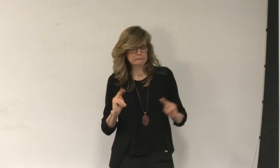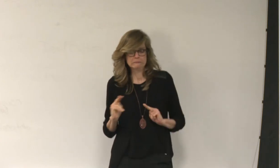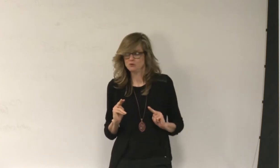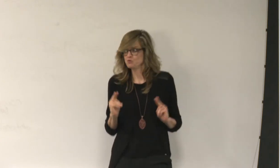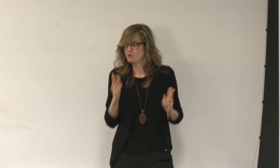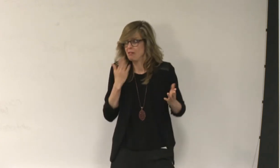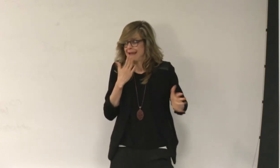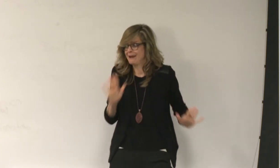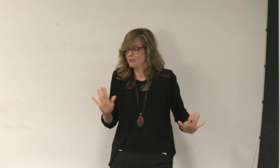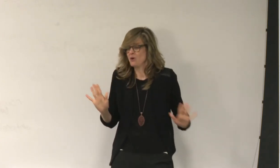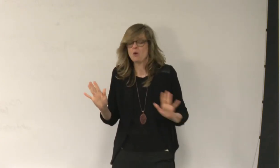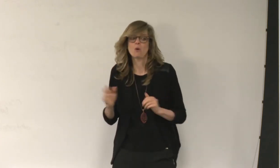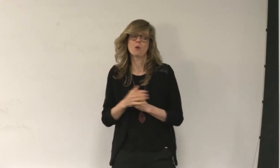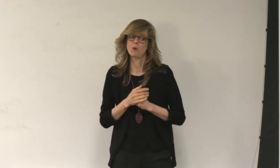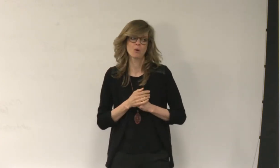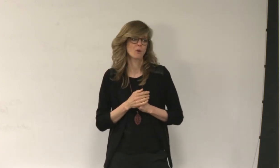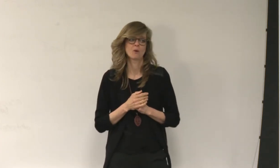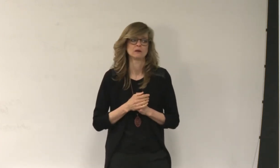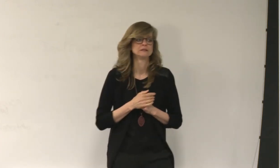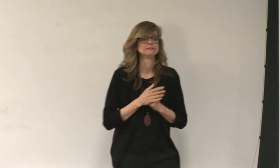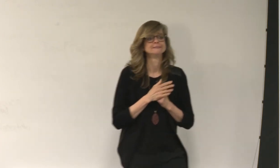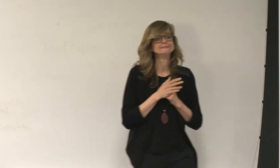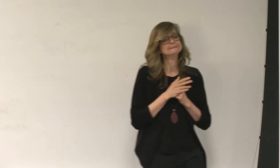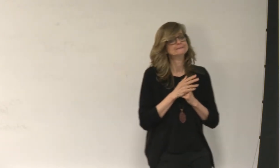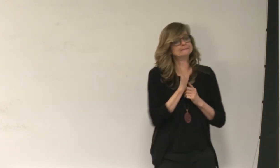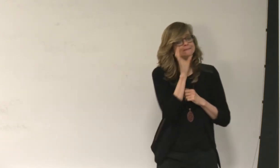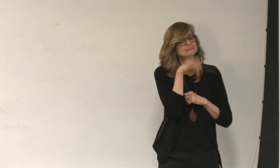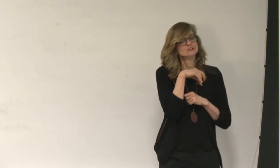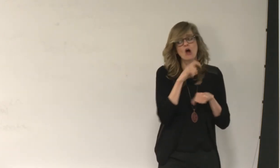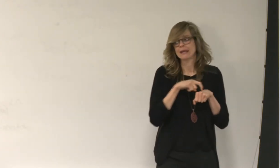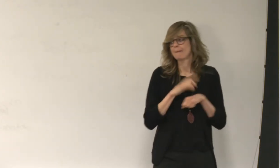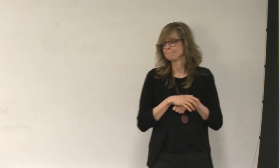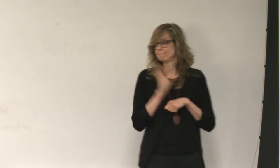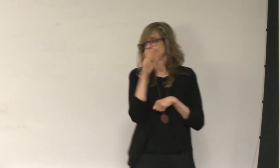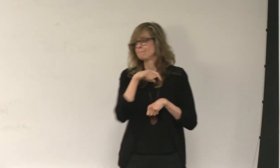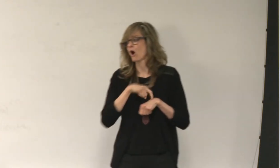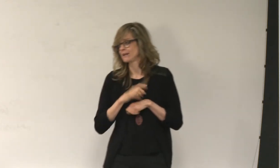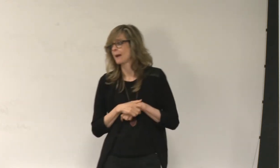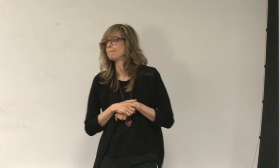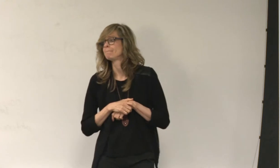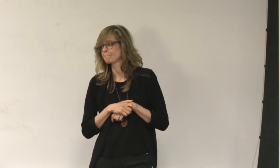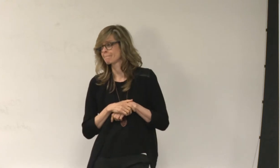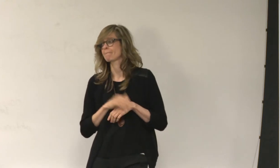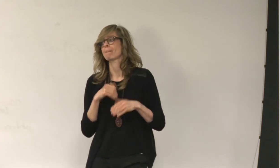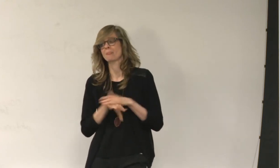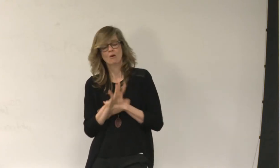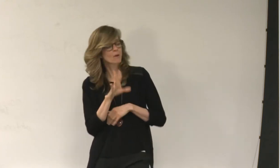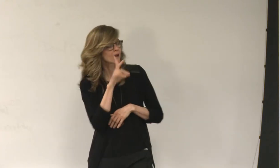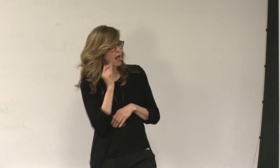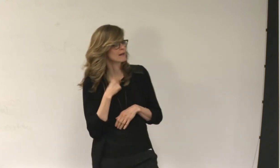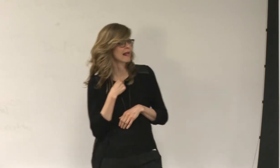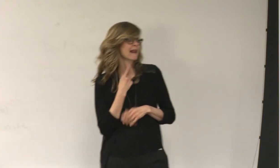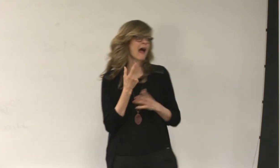PEOPLE WEREN'T VERY FRIENDLY WITH ME. I WAS TRYING TO BE NEUTRAL, BUT IT WAS A VERY ODD TIME